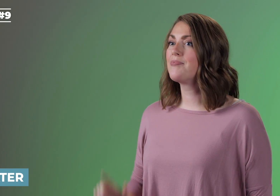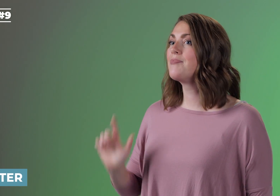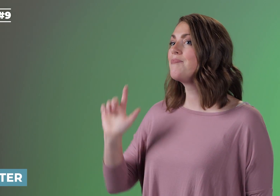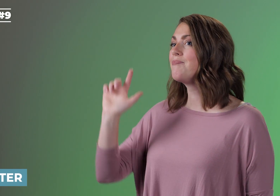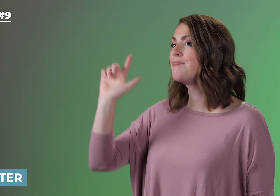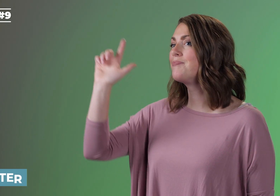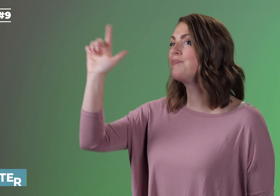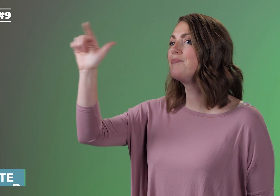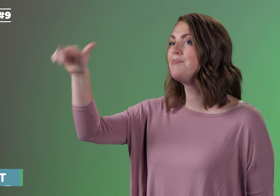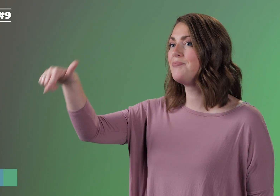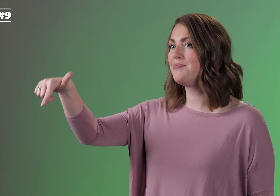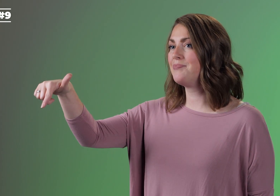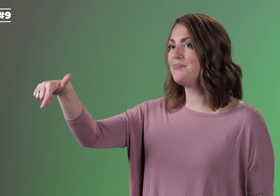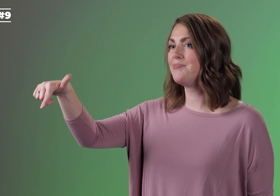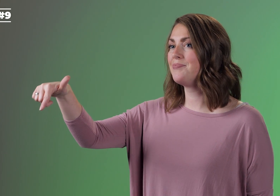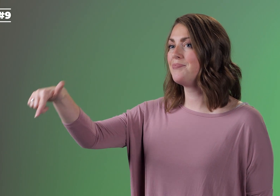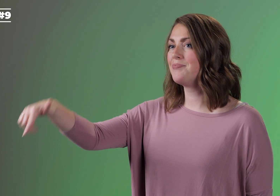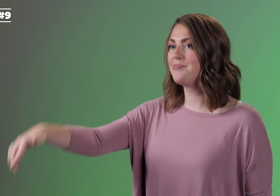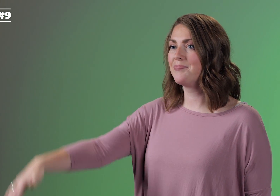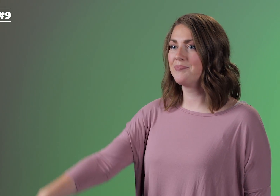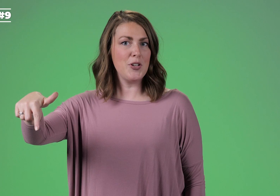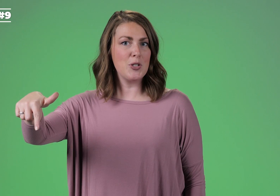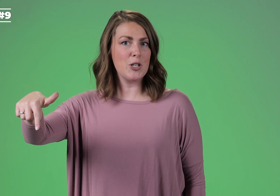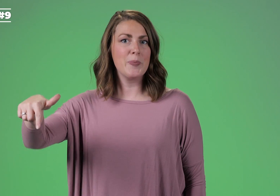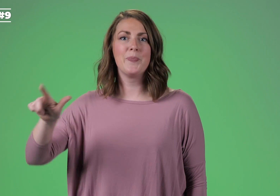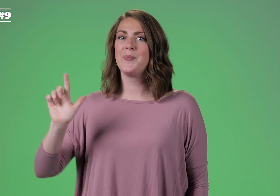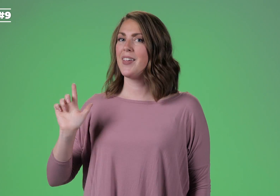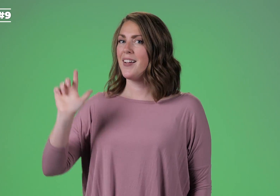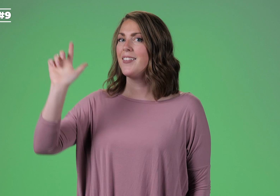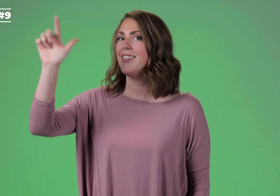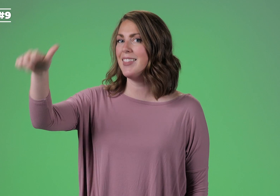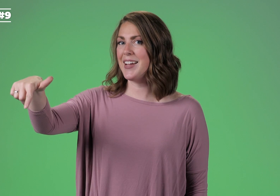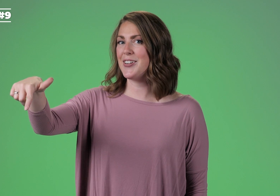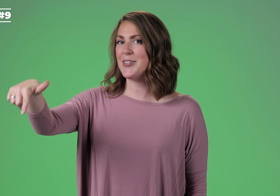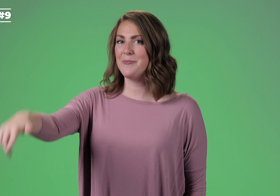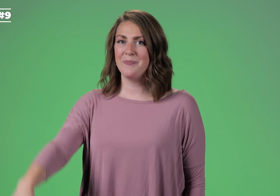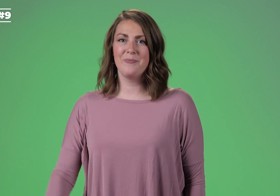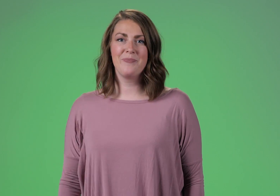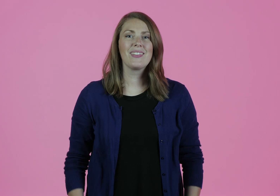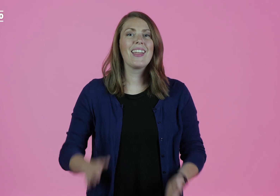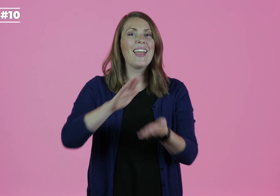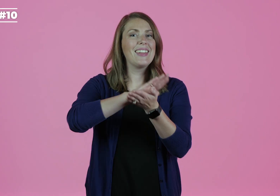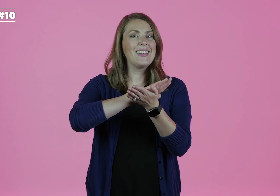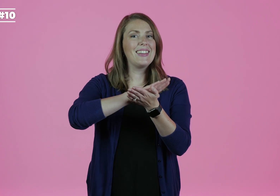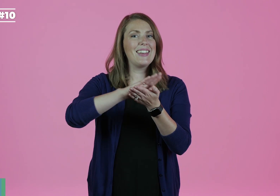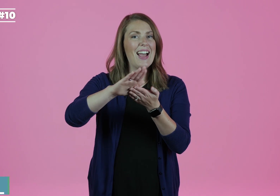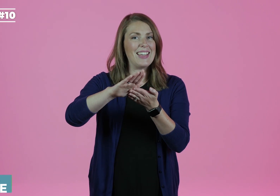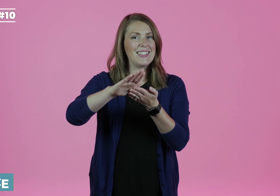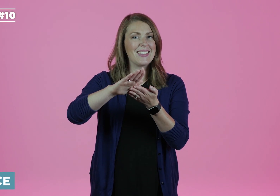it's the letter 'L' hand flicking forward into the future 'later.'